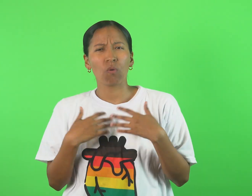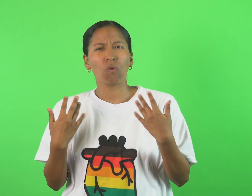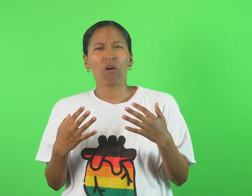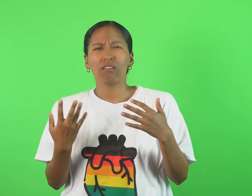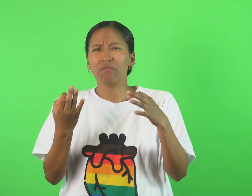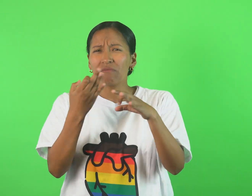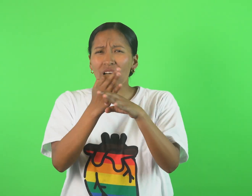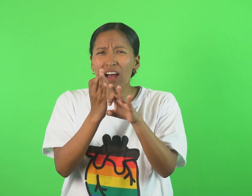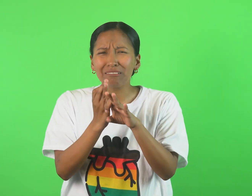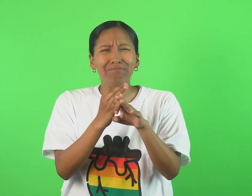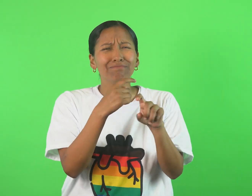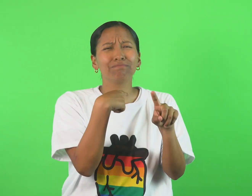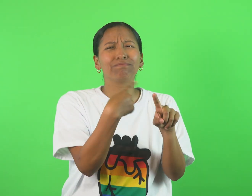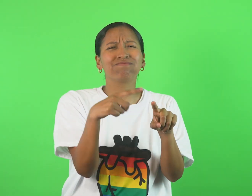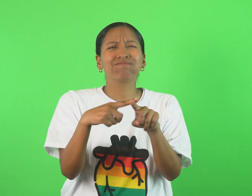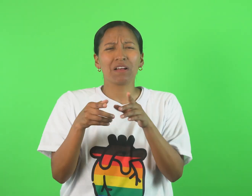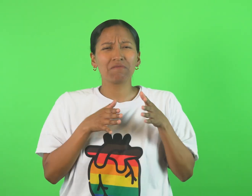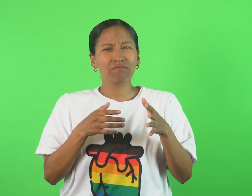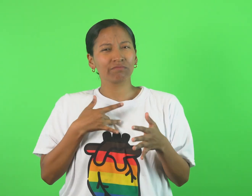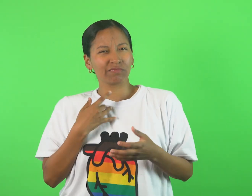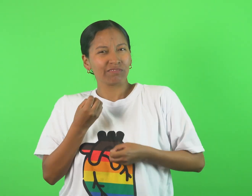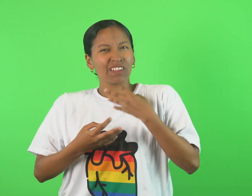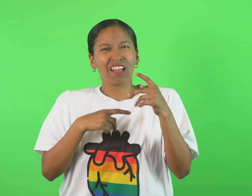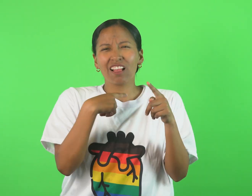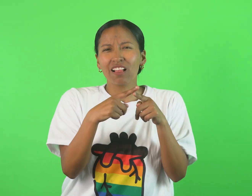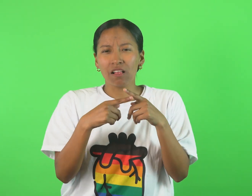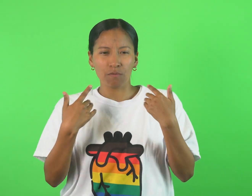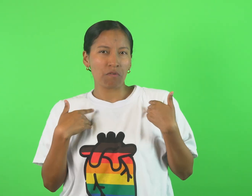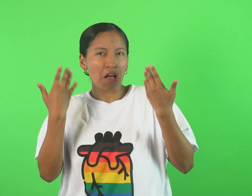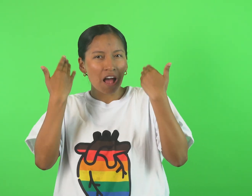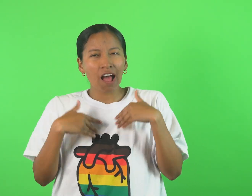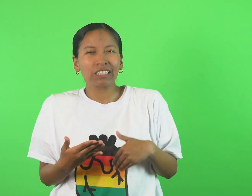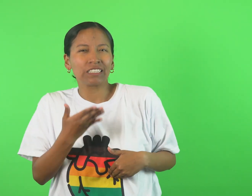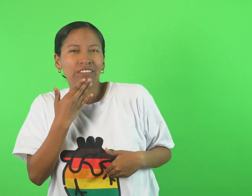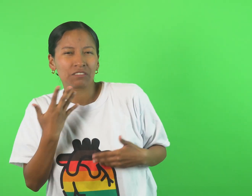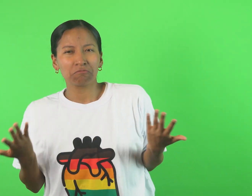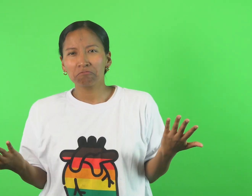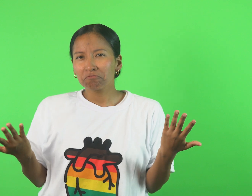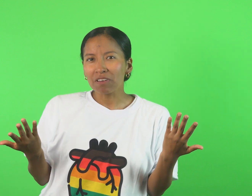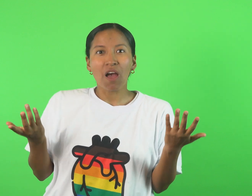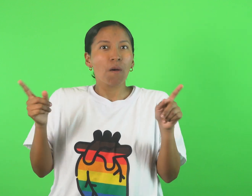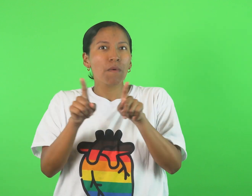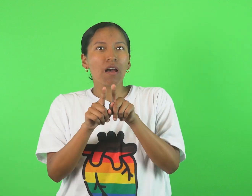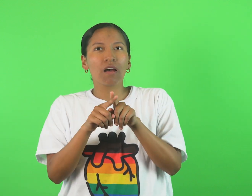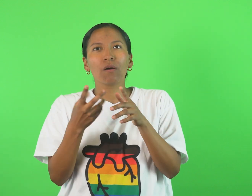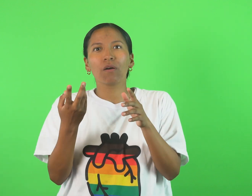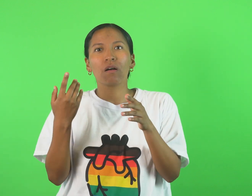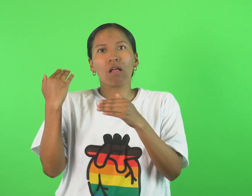There are many ways to express who we are without limiting